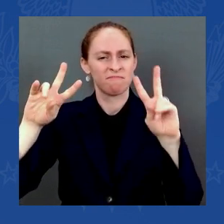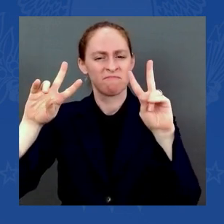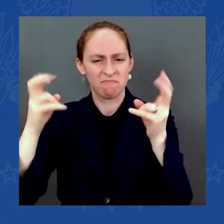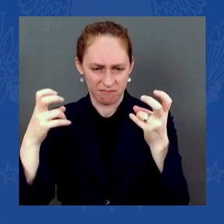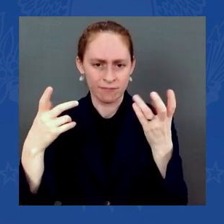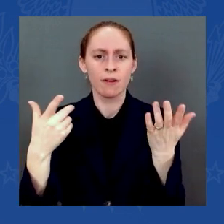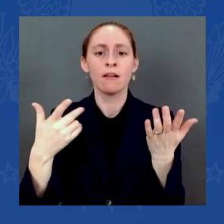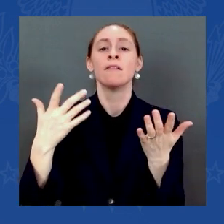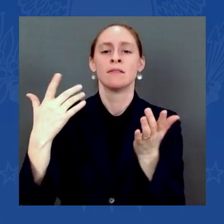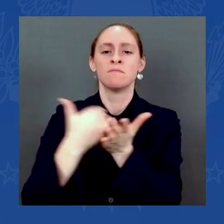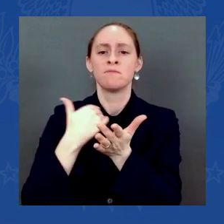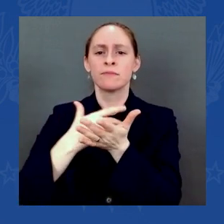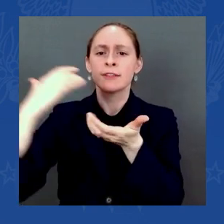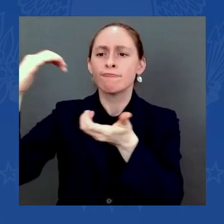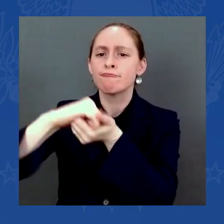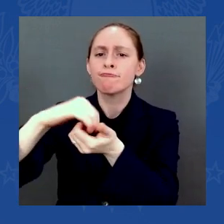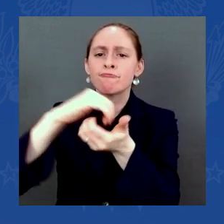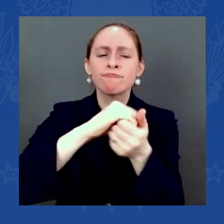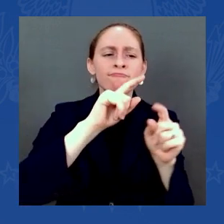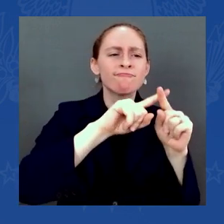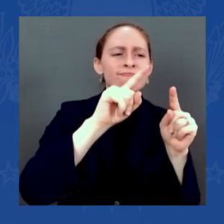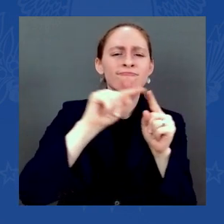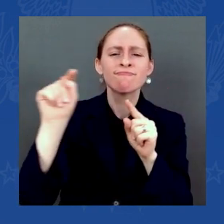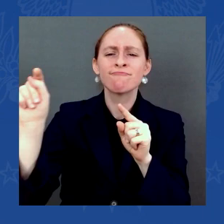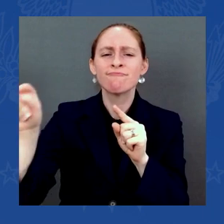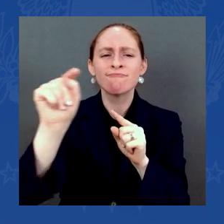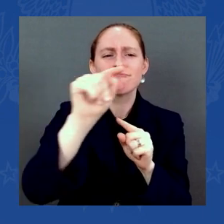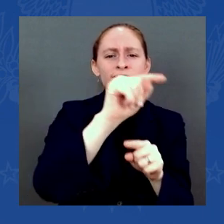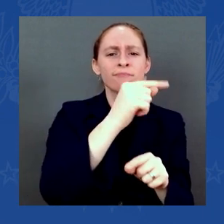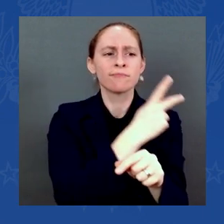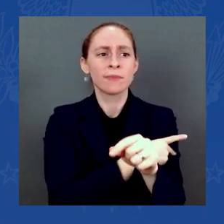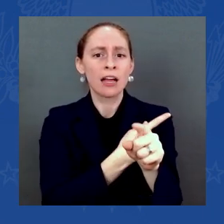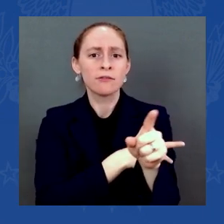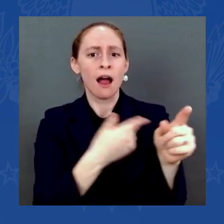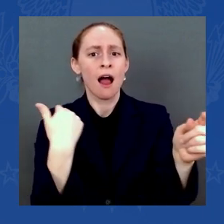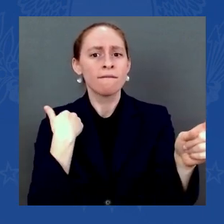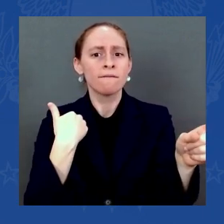who advocated for these issues for a long time as an ally and then as an ALS patient himself.